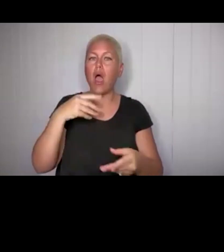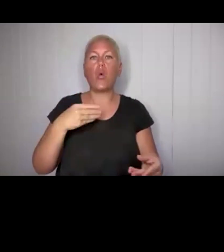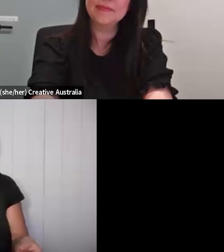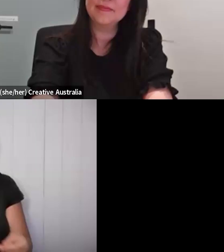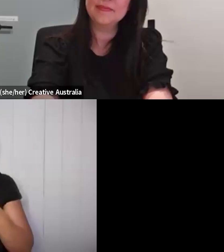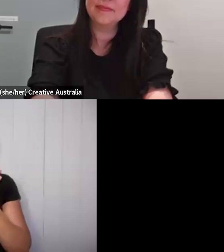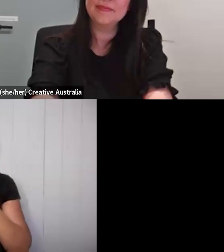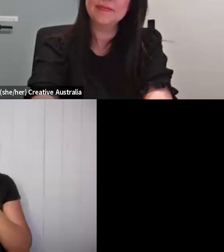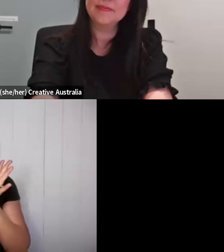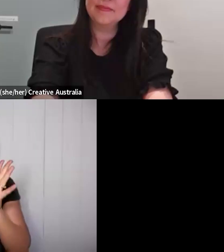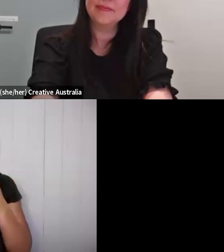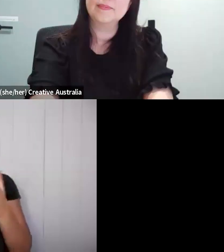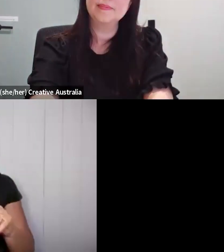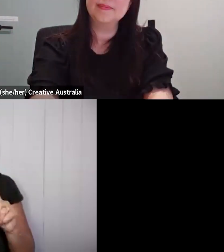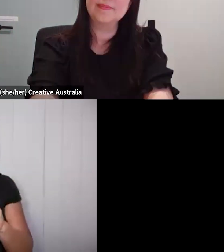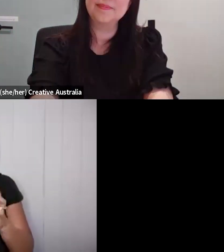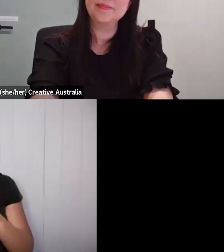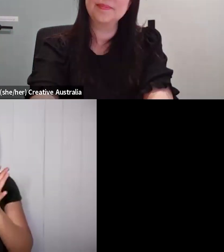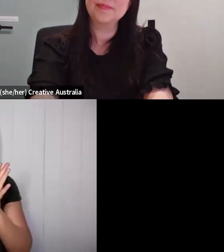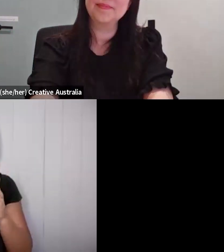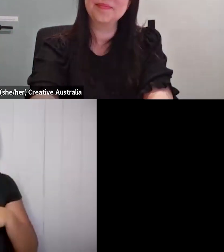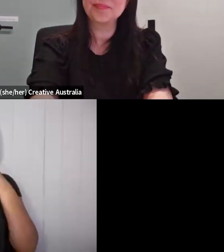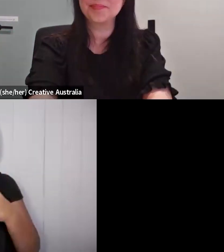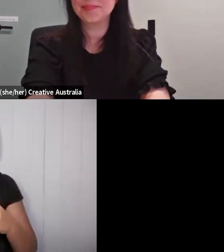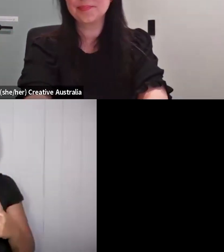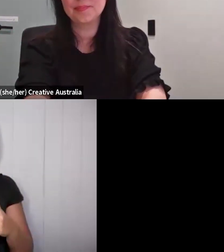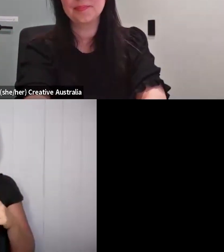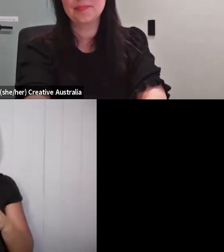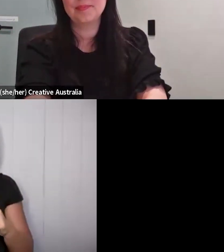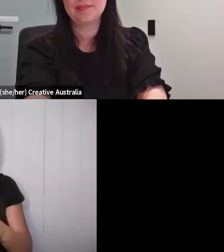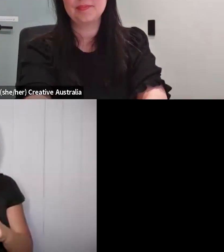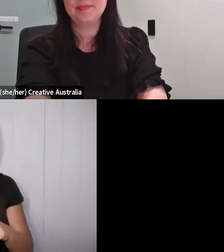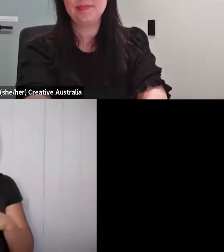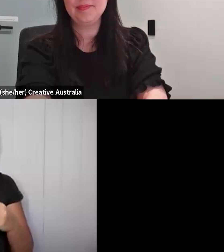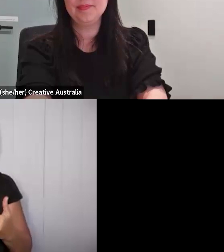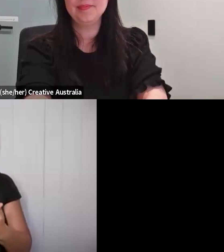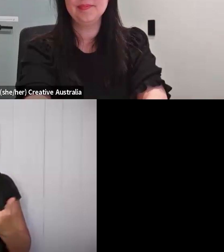overview of the project, and provide a bit more detail with Niwa what artists should consider when